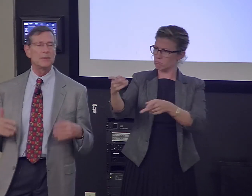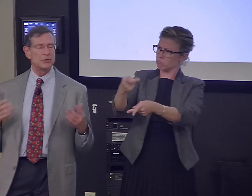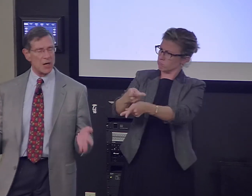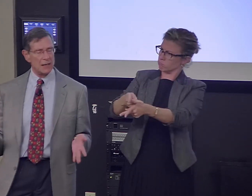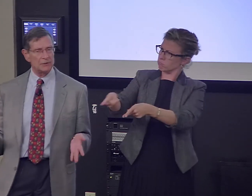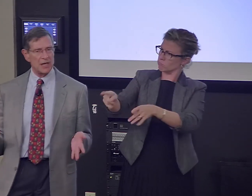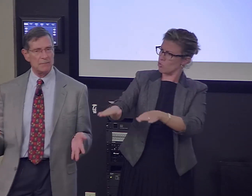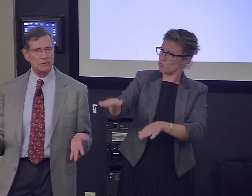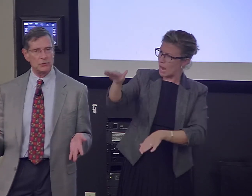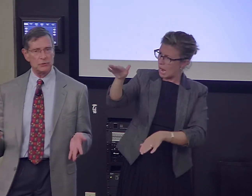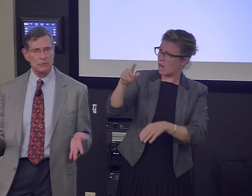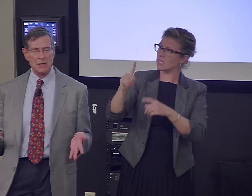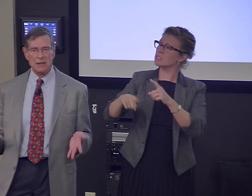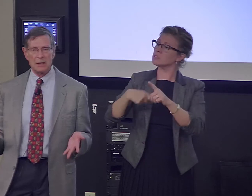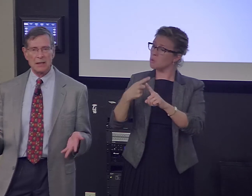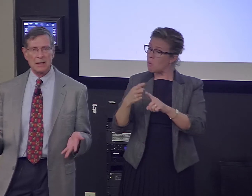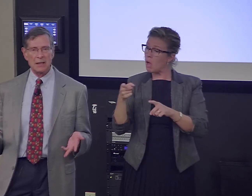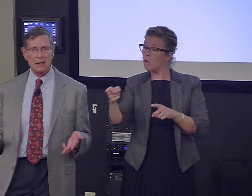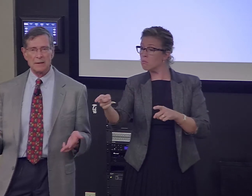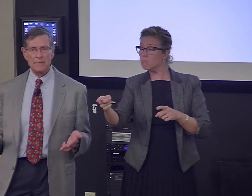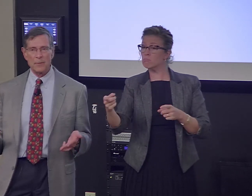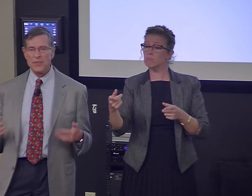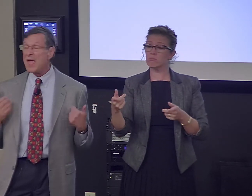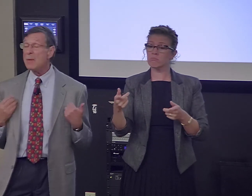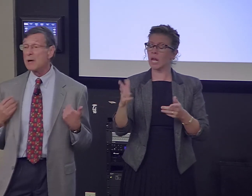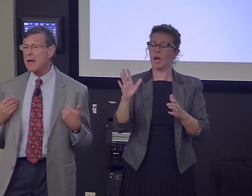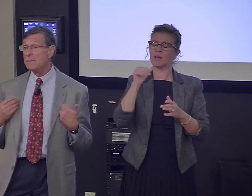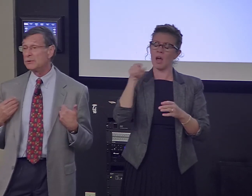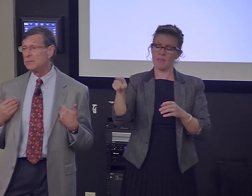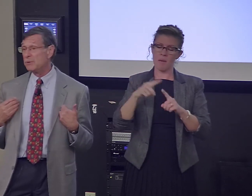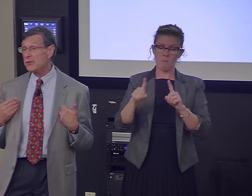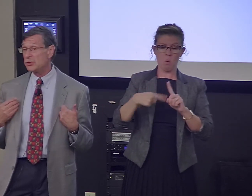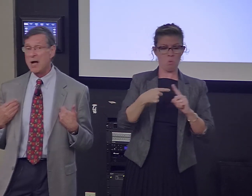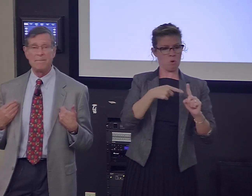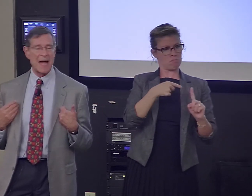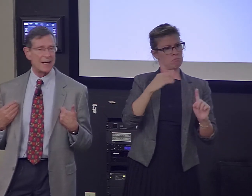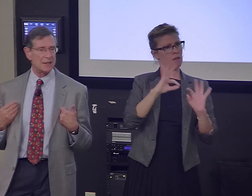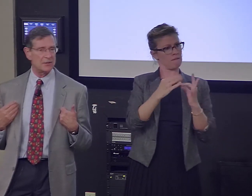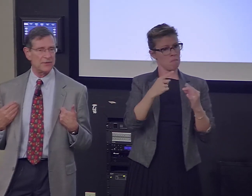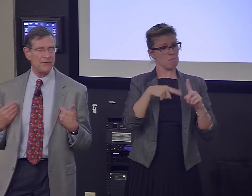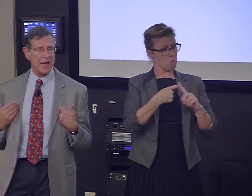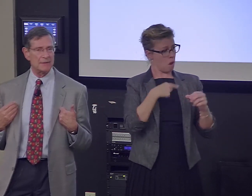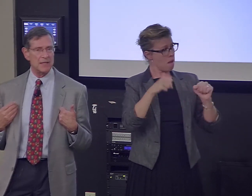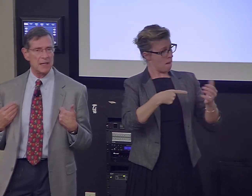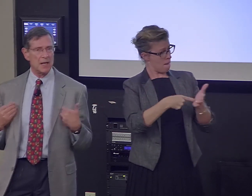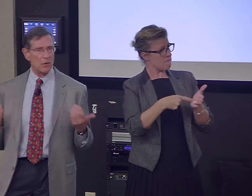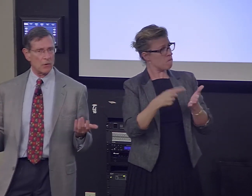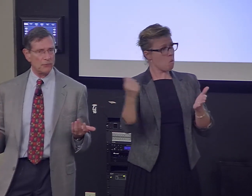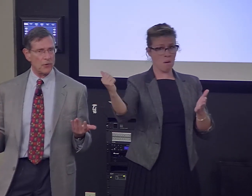And when the child was able to, when they were able to bring the child back into the family or afford